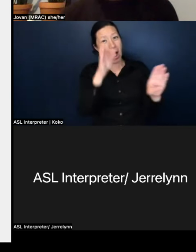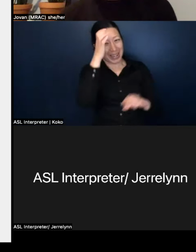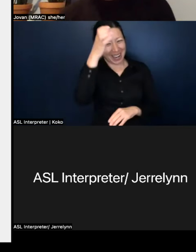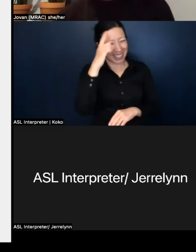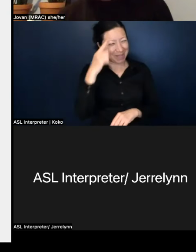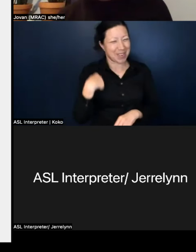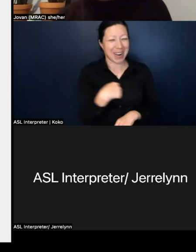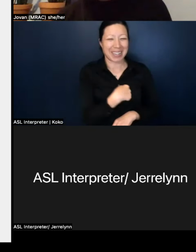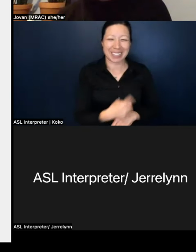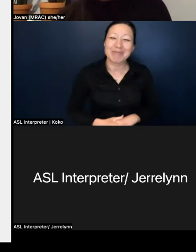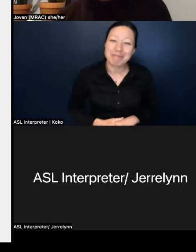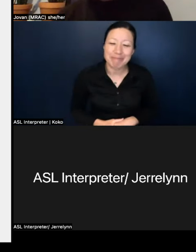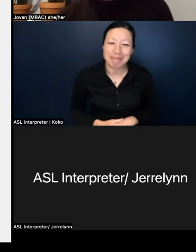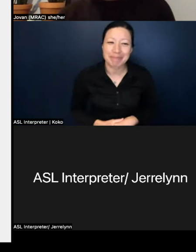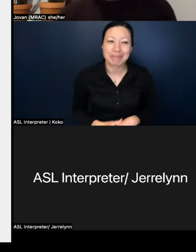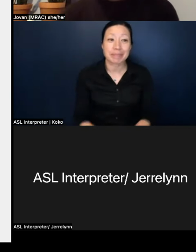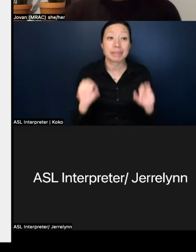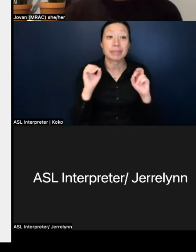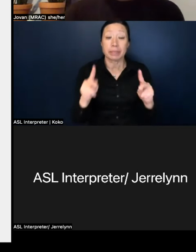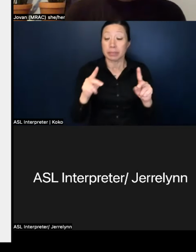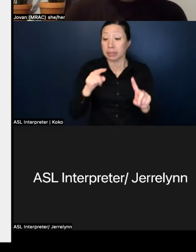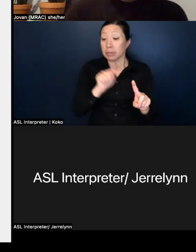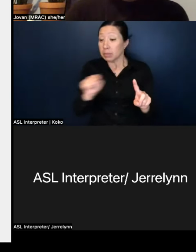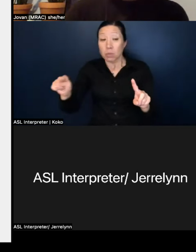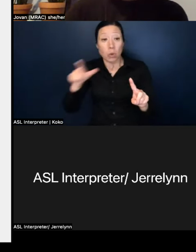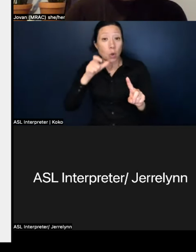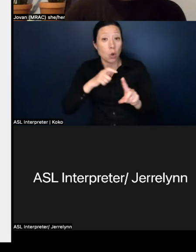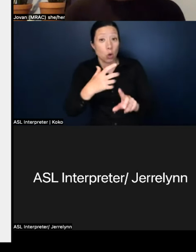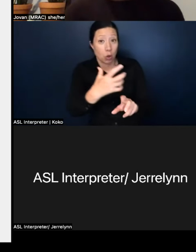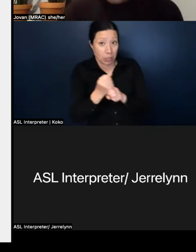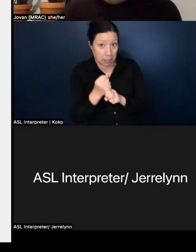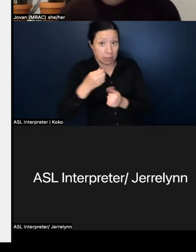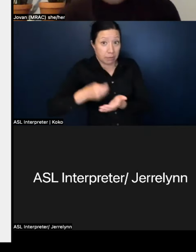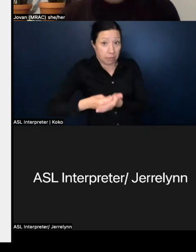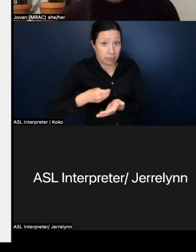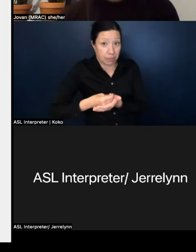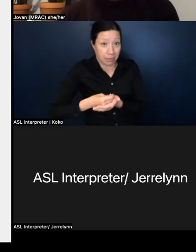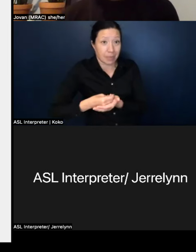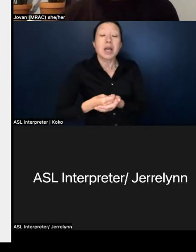All right, so awardees are required to do the following things.